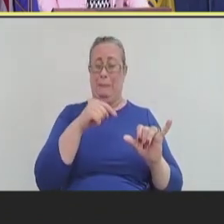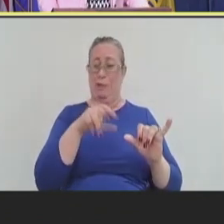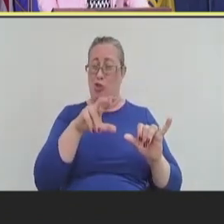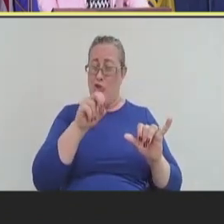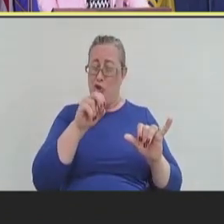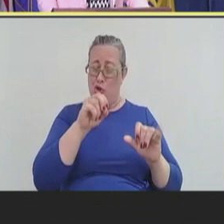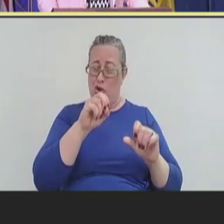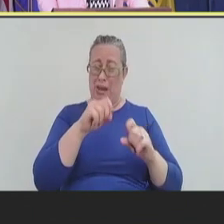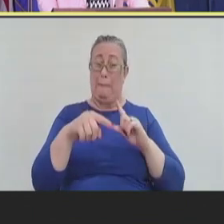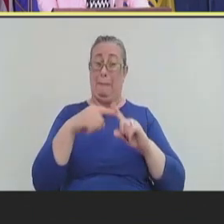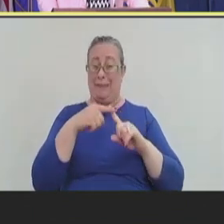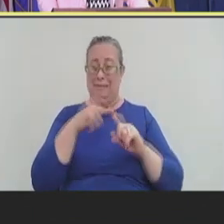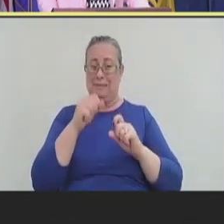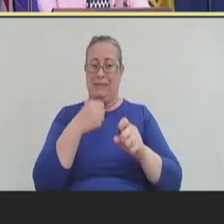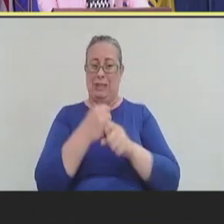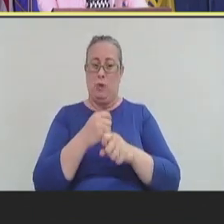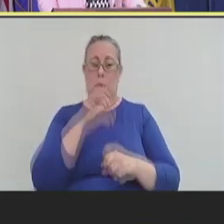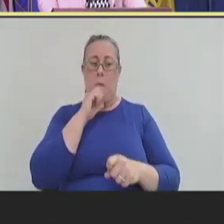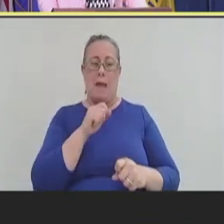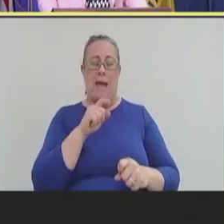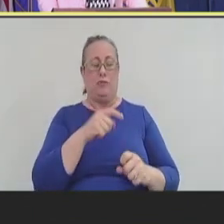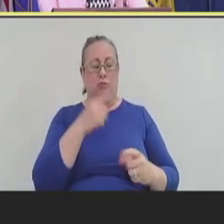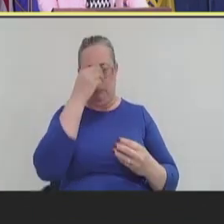to think about how they're structured and how they could be structured more